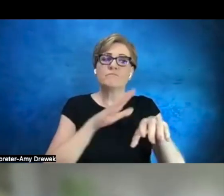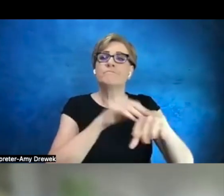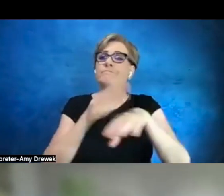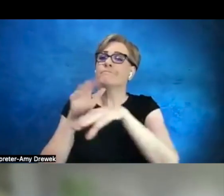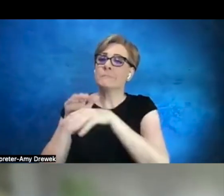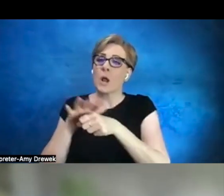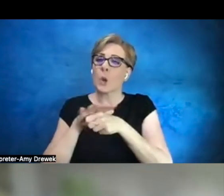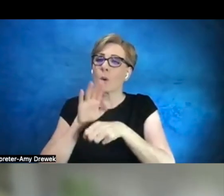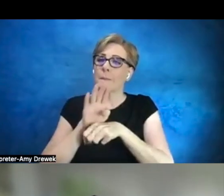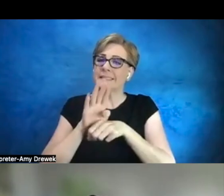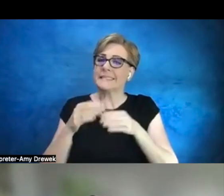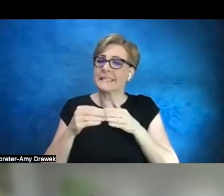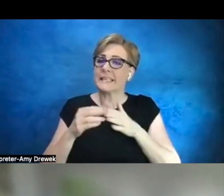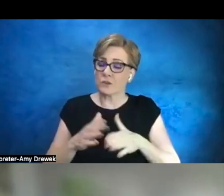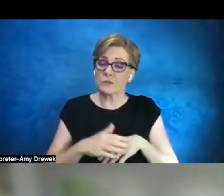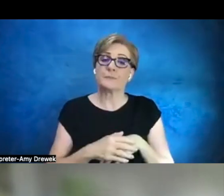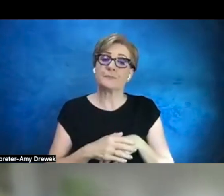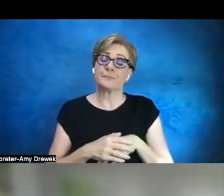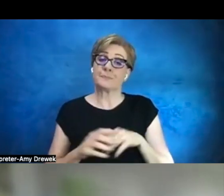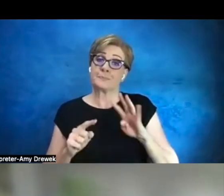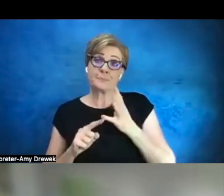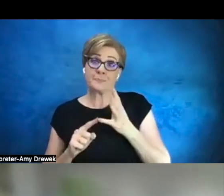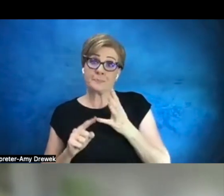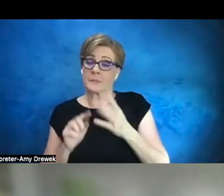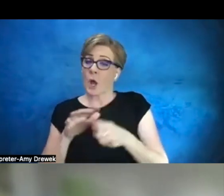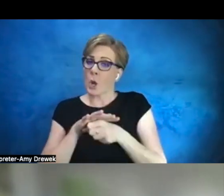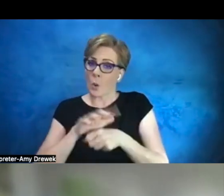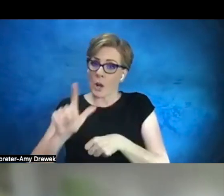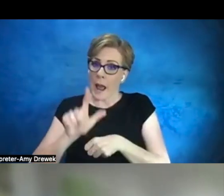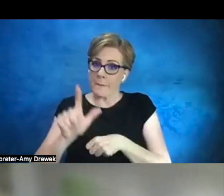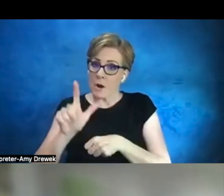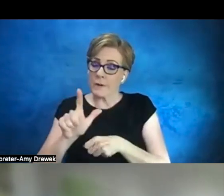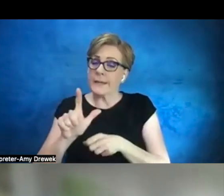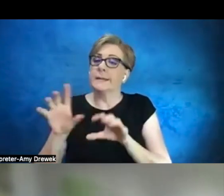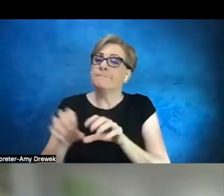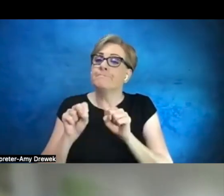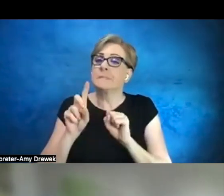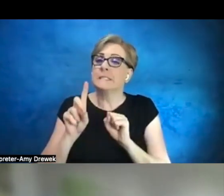A fourth example could be a local library holding a DMD event where participants are paired with a